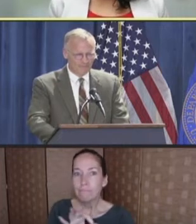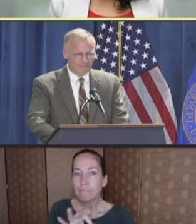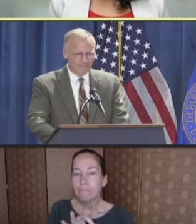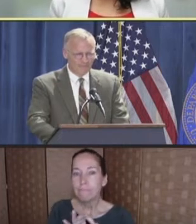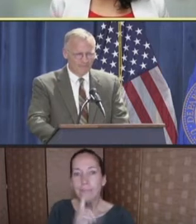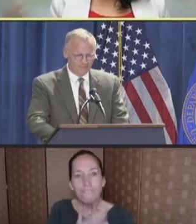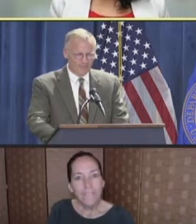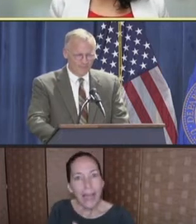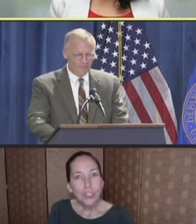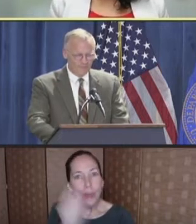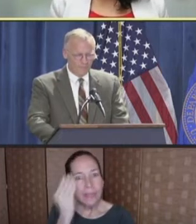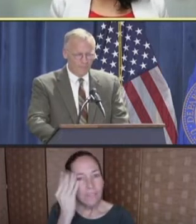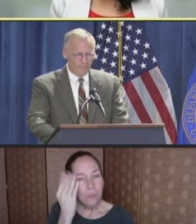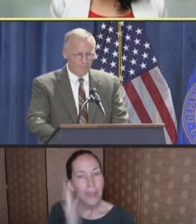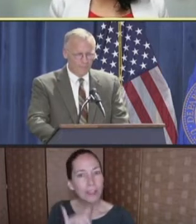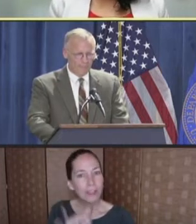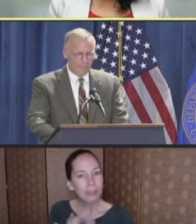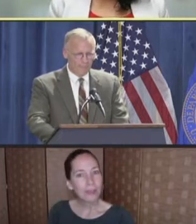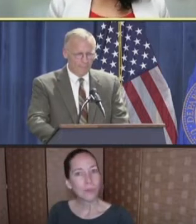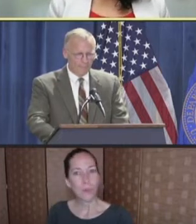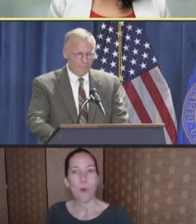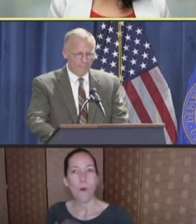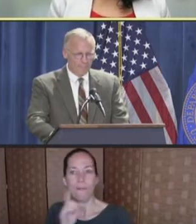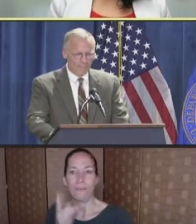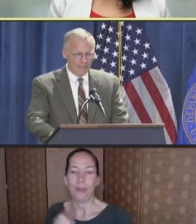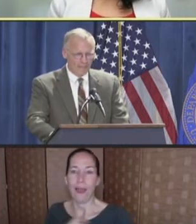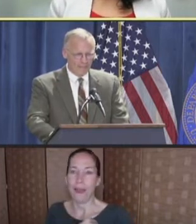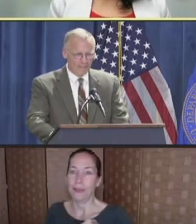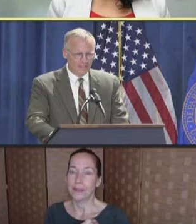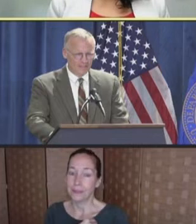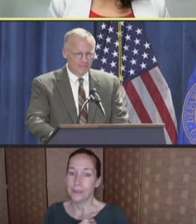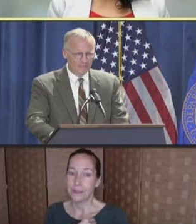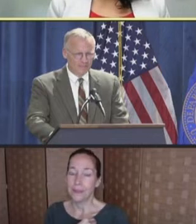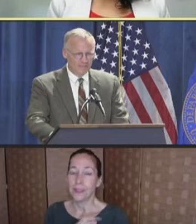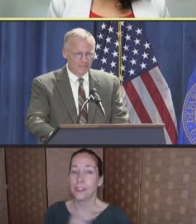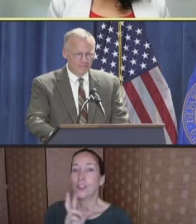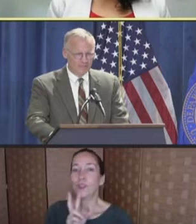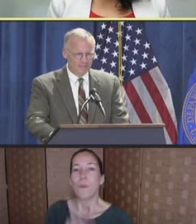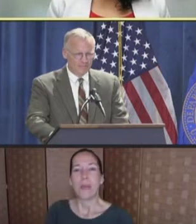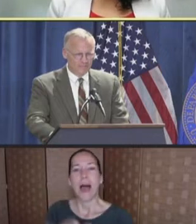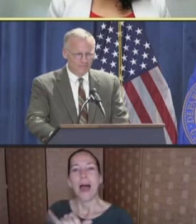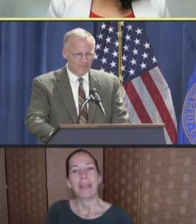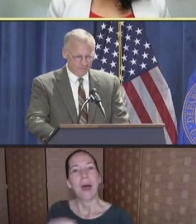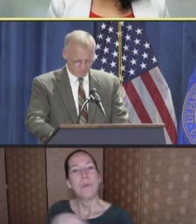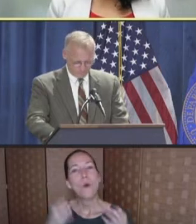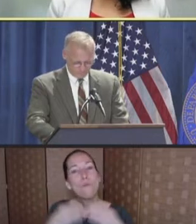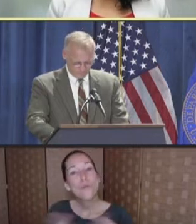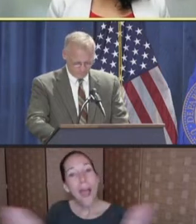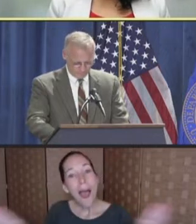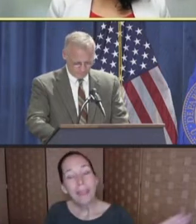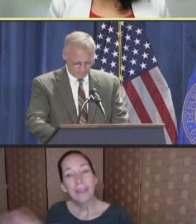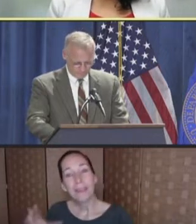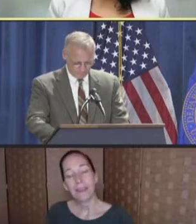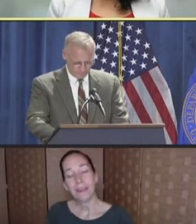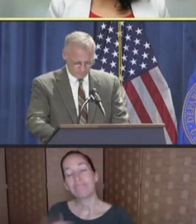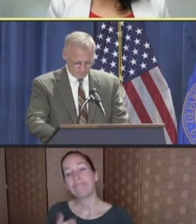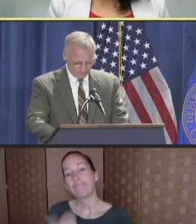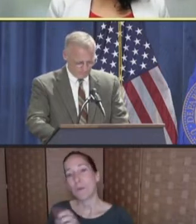So, I think there's an opportunity for us to link this a little bit more broadly. But just to congratulate the committee on the exceptional work on this.